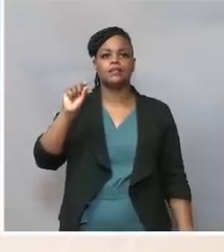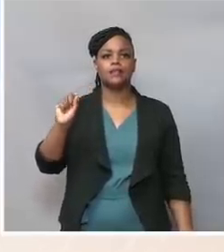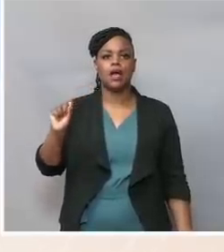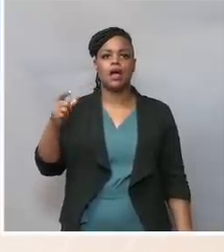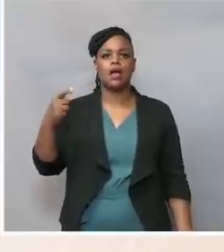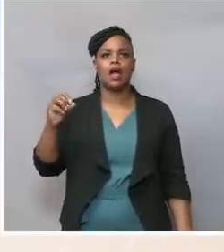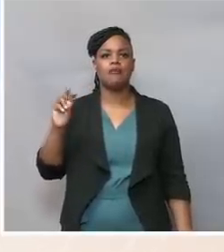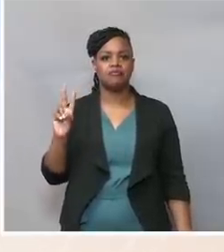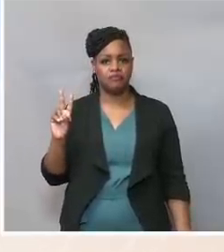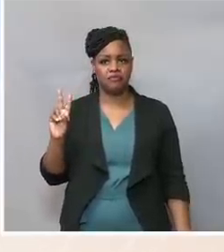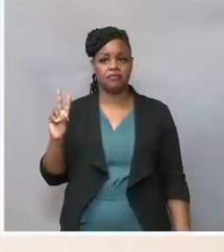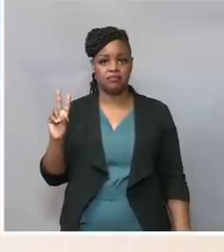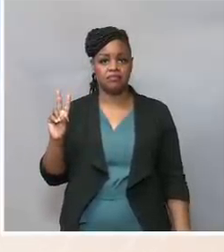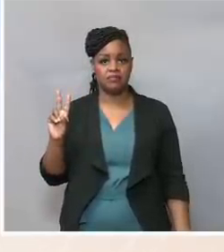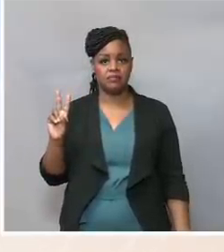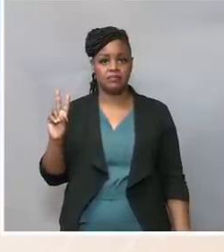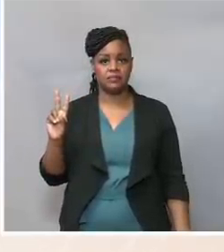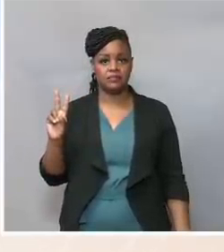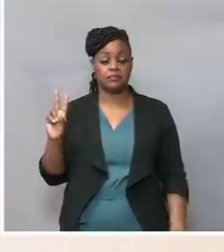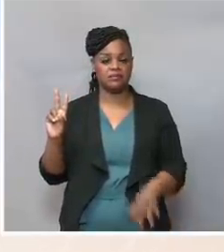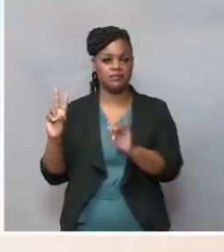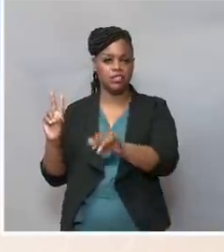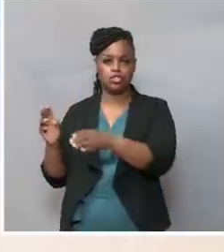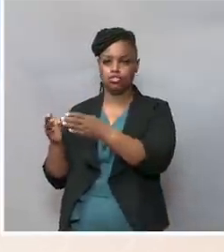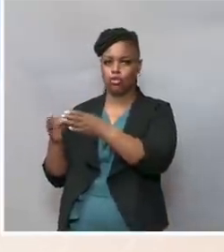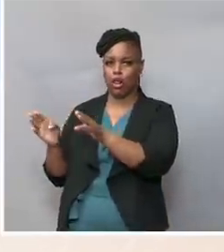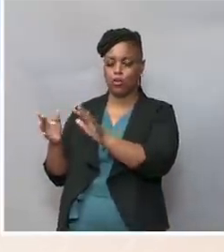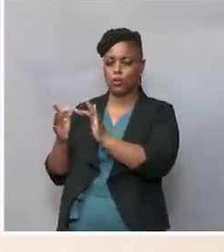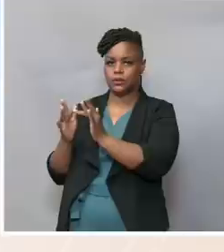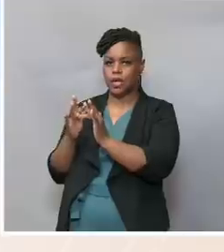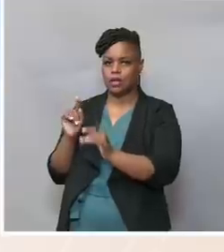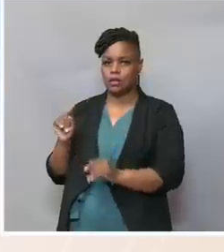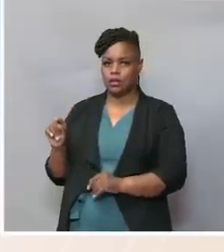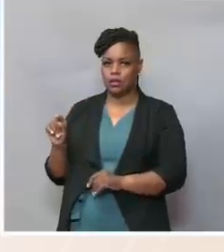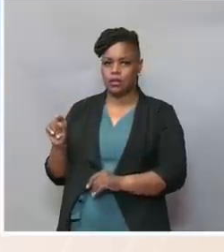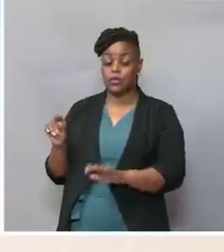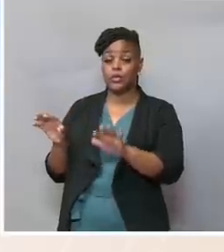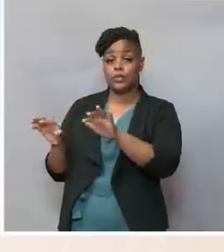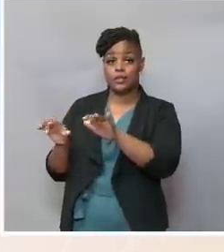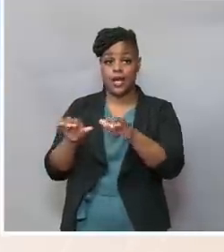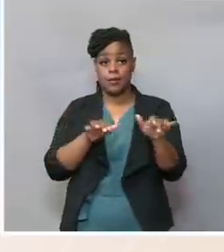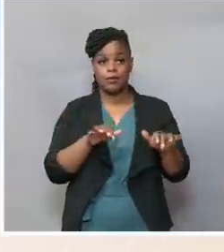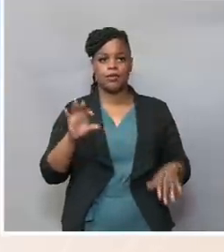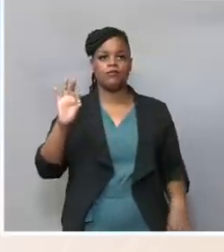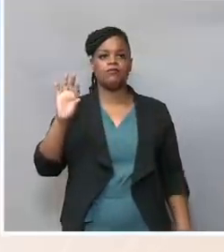And you can put in a search term a key word, freedom, civil rights.